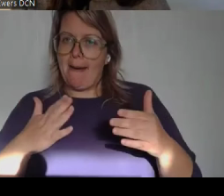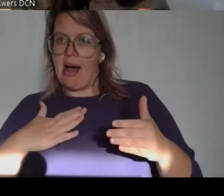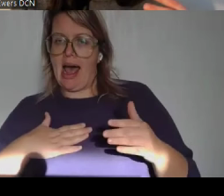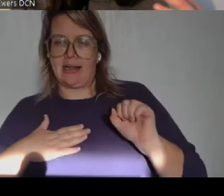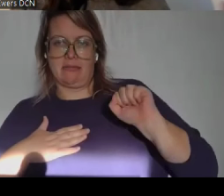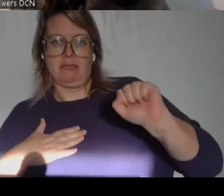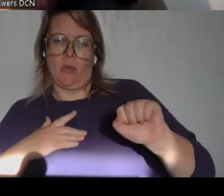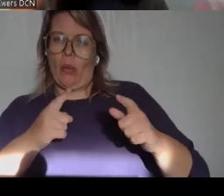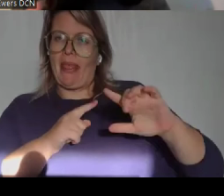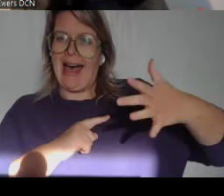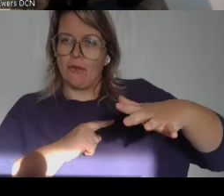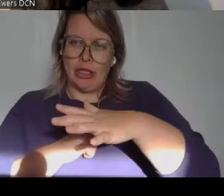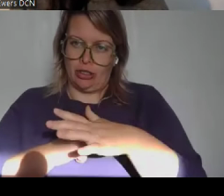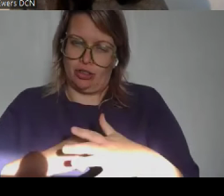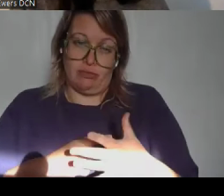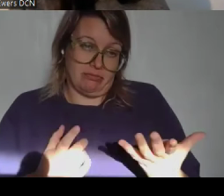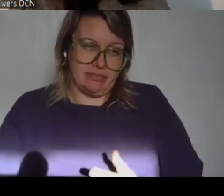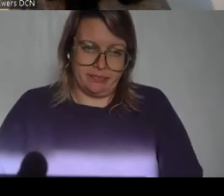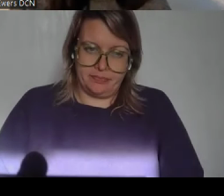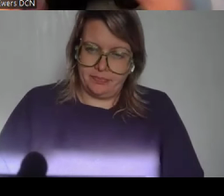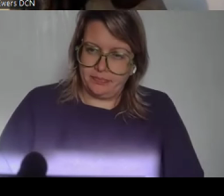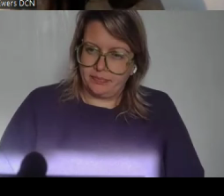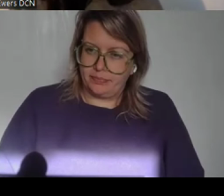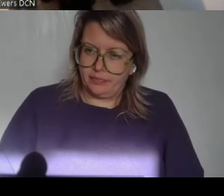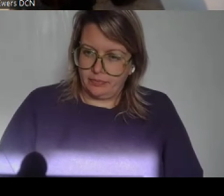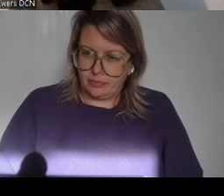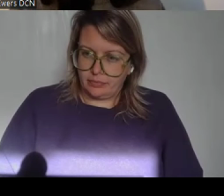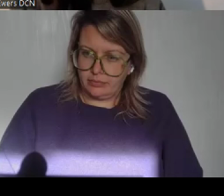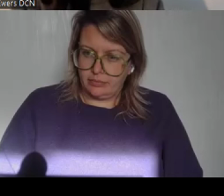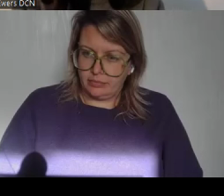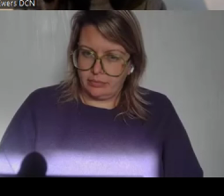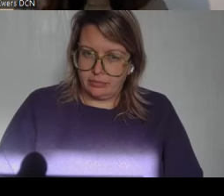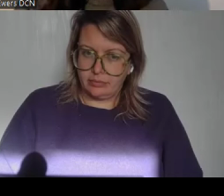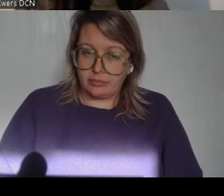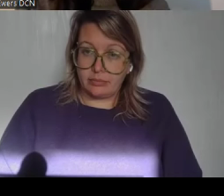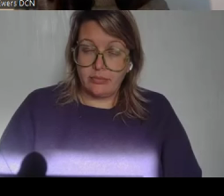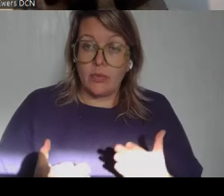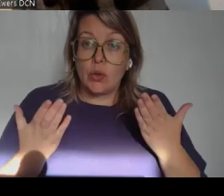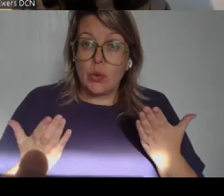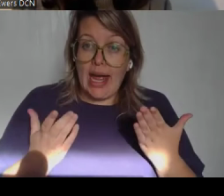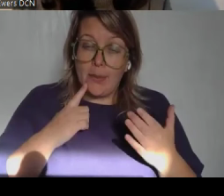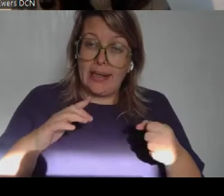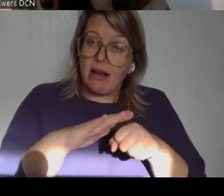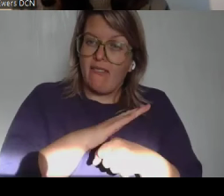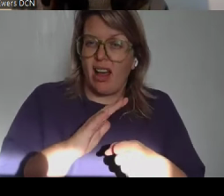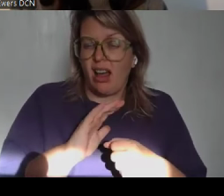if you'd like to. In today's session, we've looked at the fundamentals of email marketing.